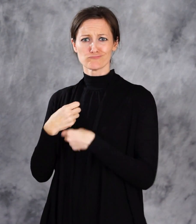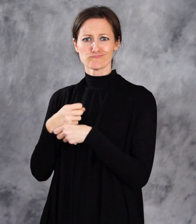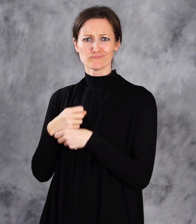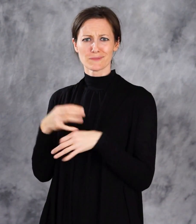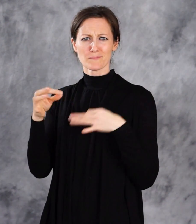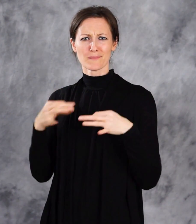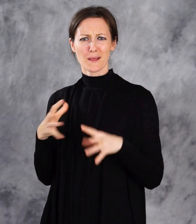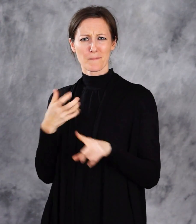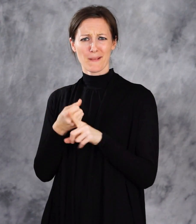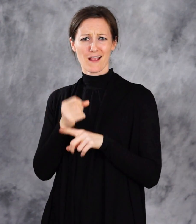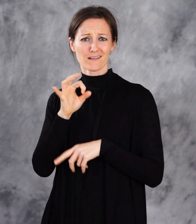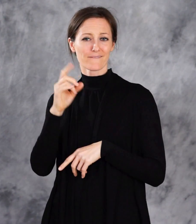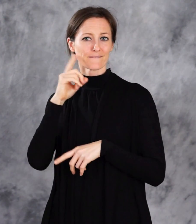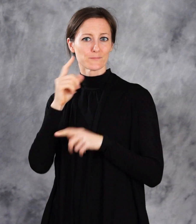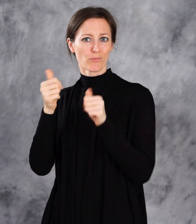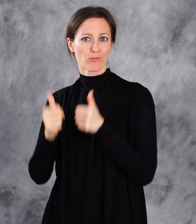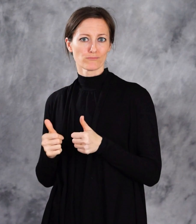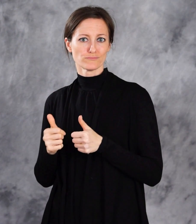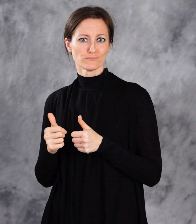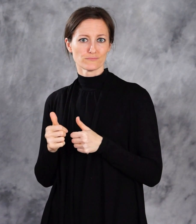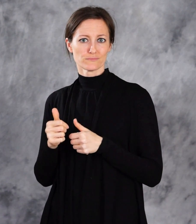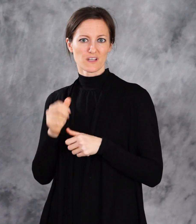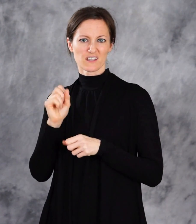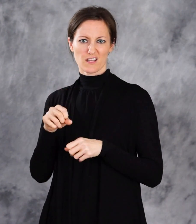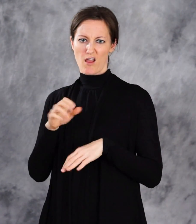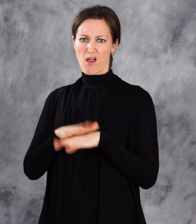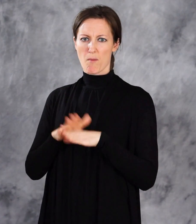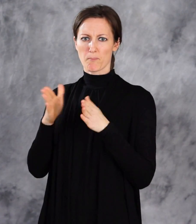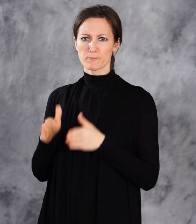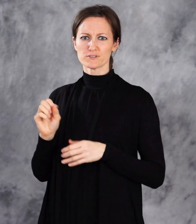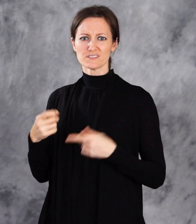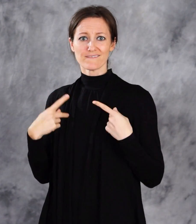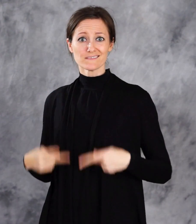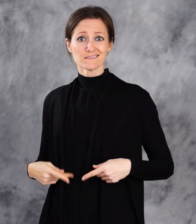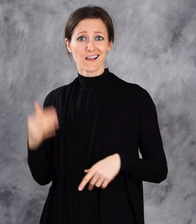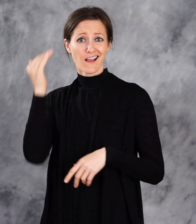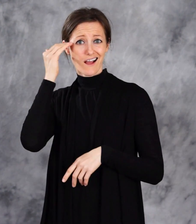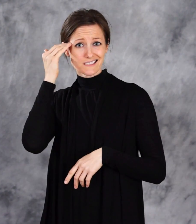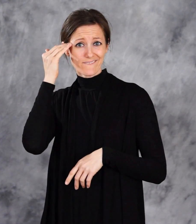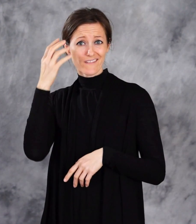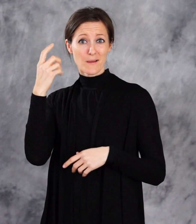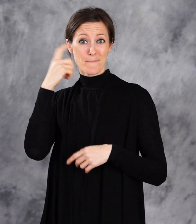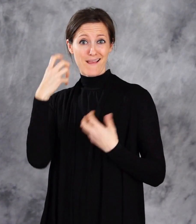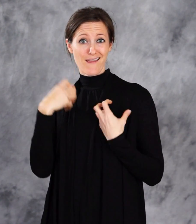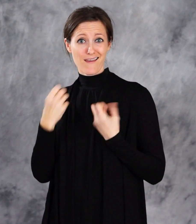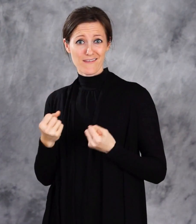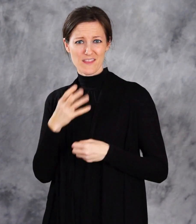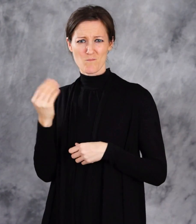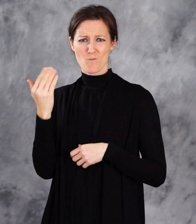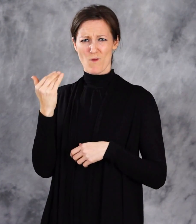to explain the impact of age-related hearing loss on a person’s physical, cognitive and mental health